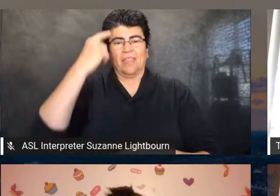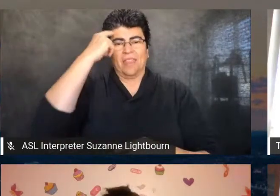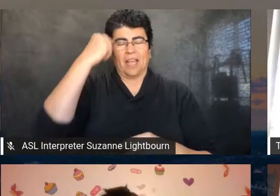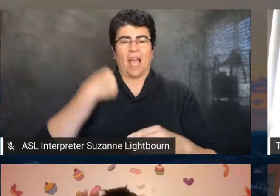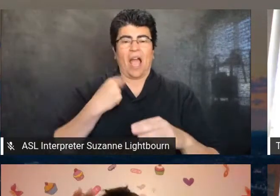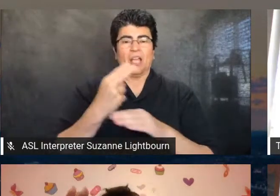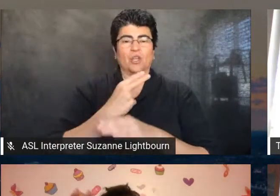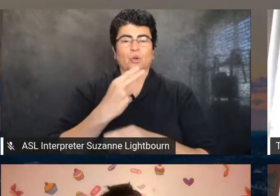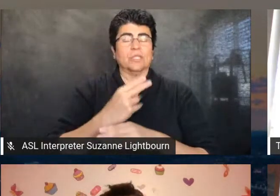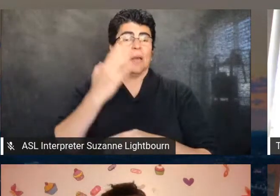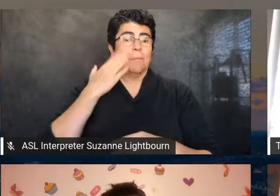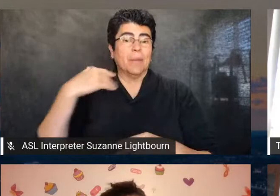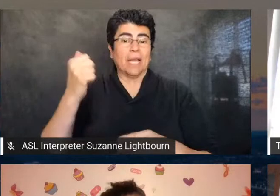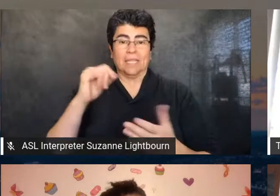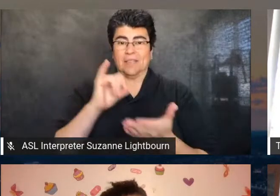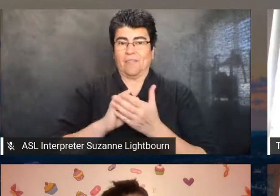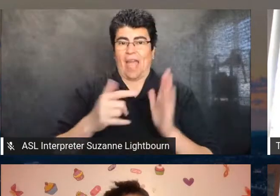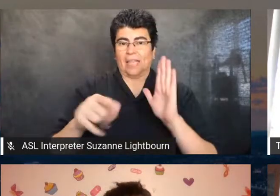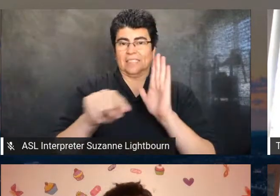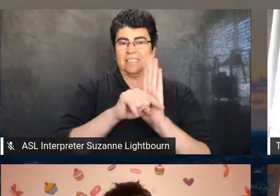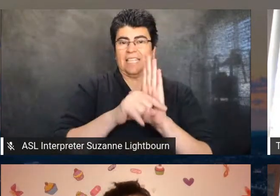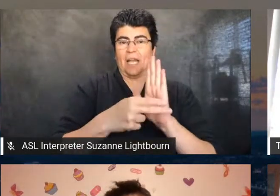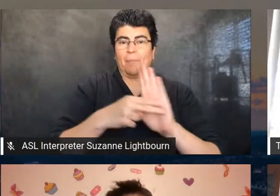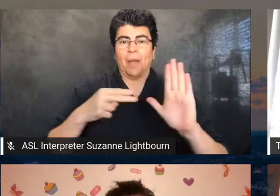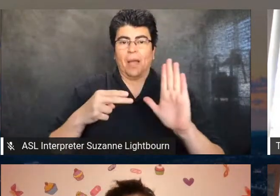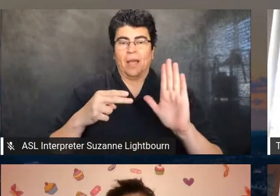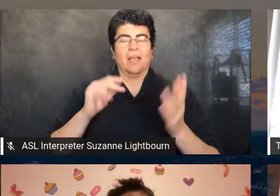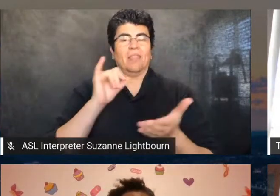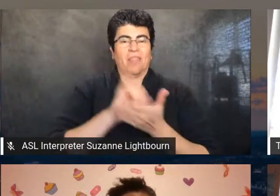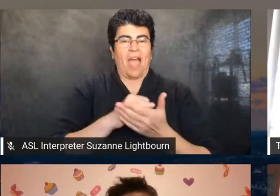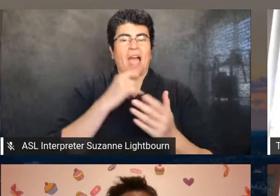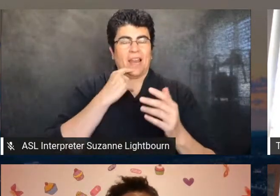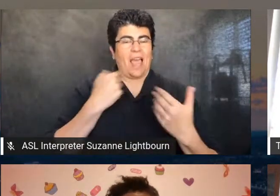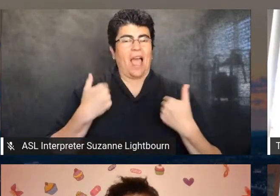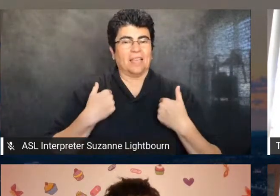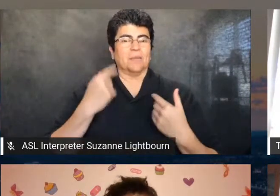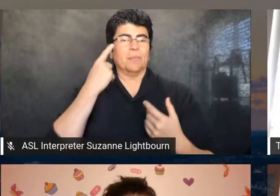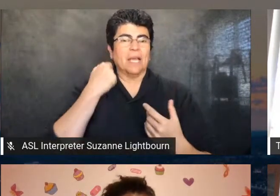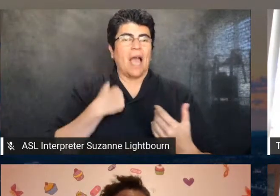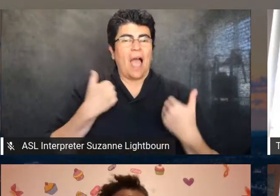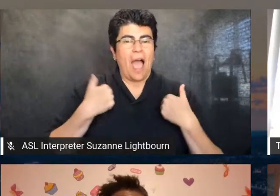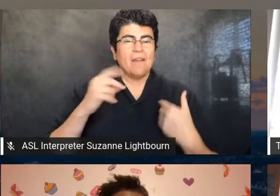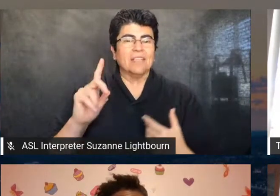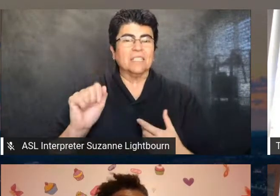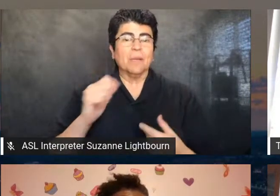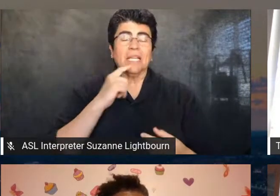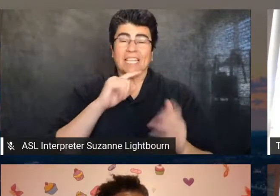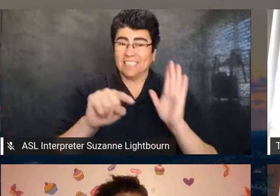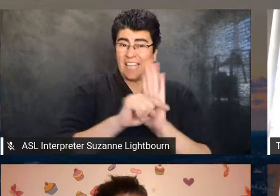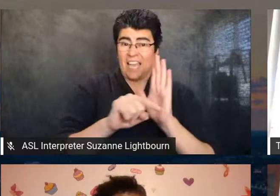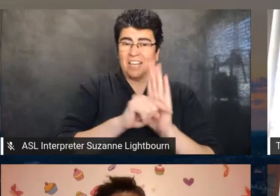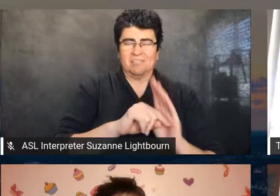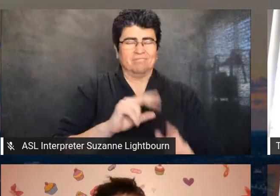because of the stigma that having a disability is a negative identity,